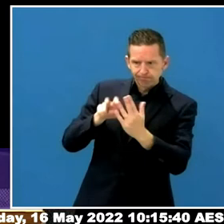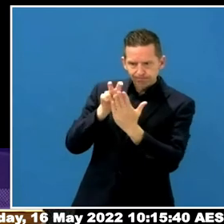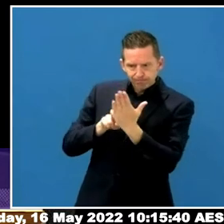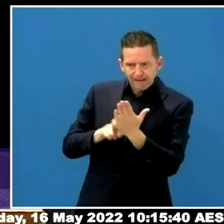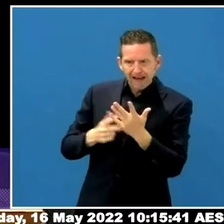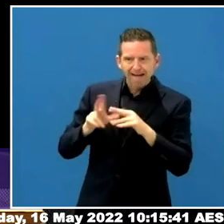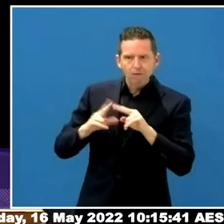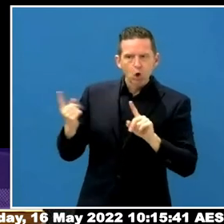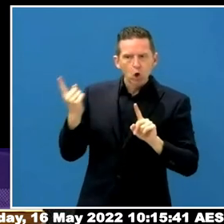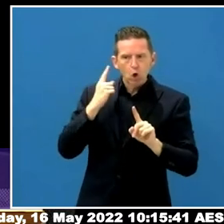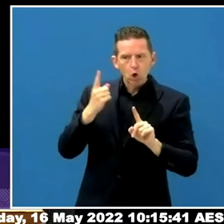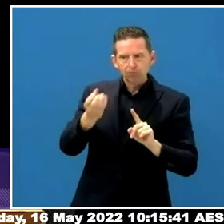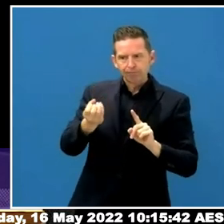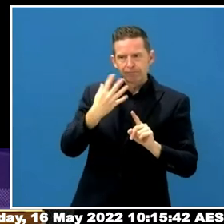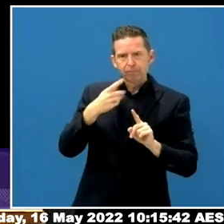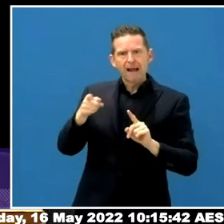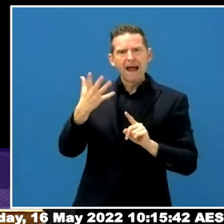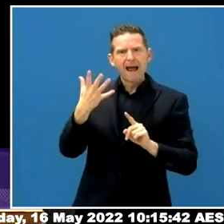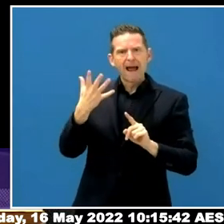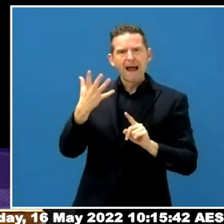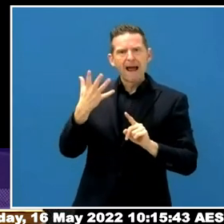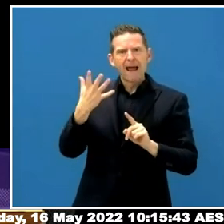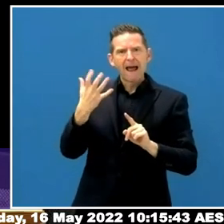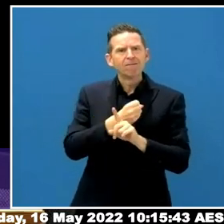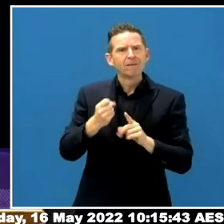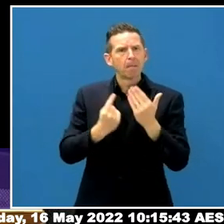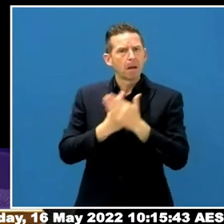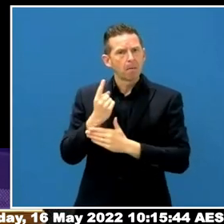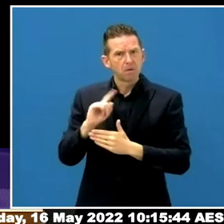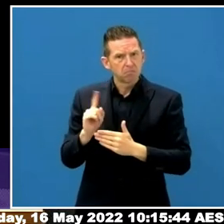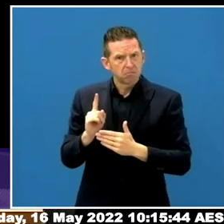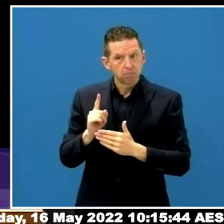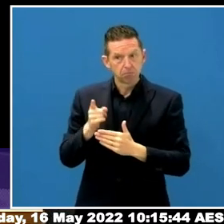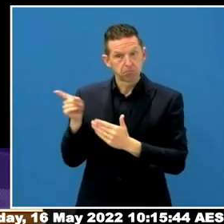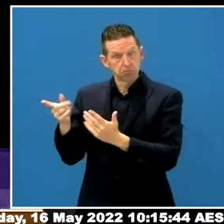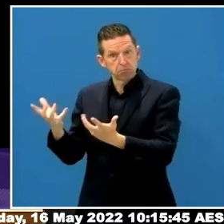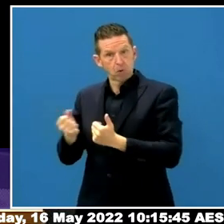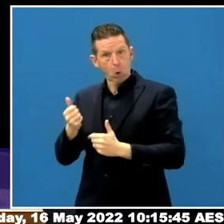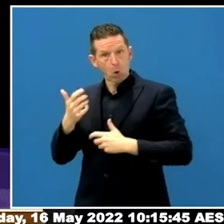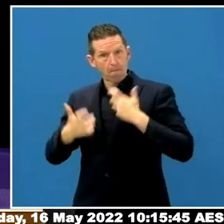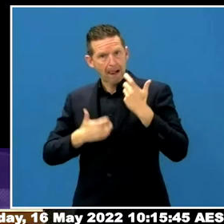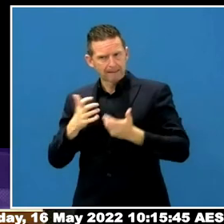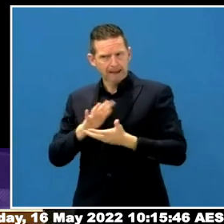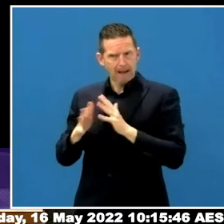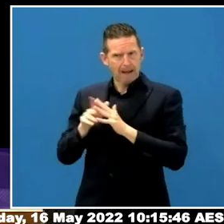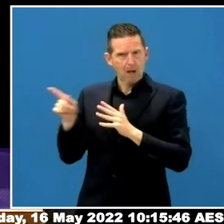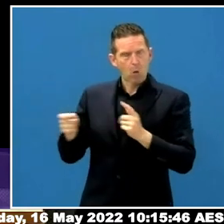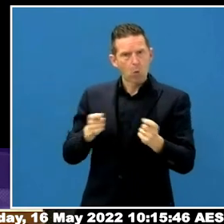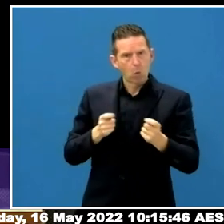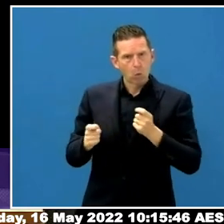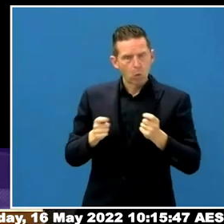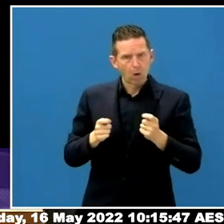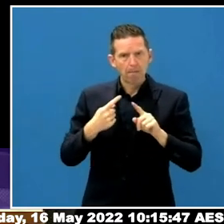incidents and for responding to complaints, including incidents and complaints concerning